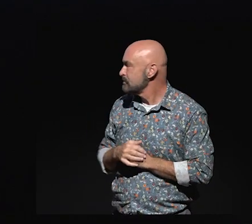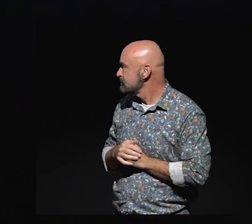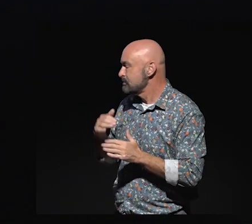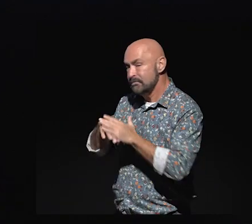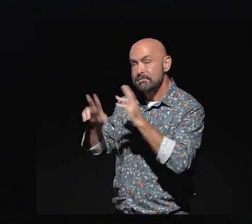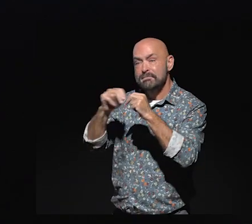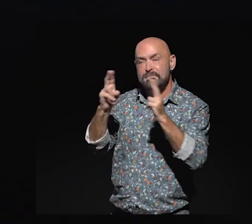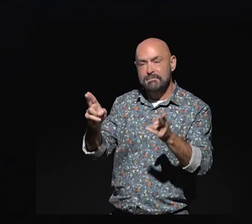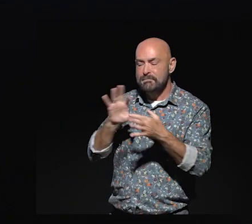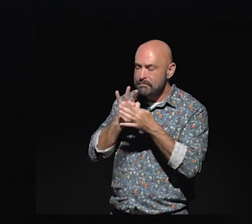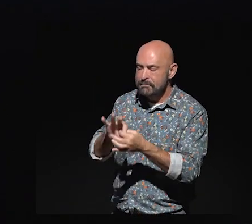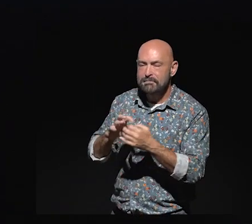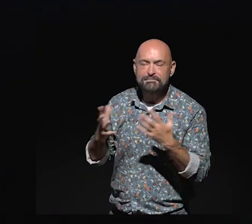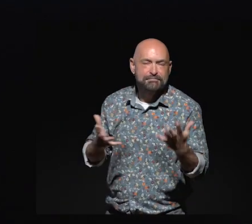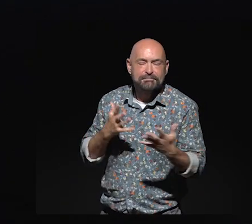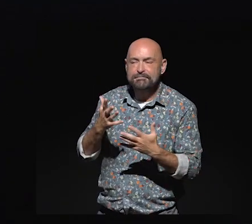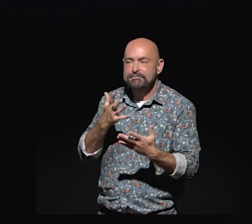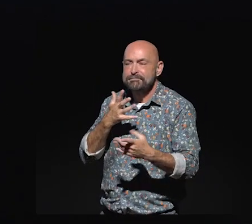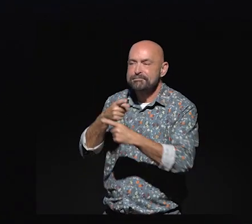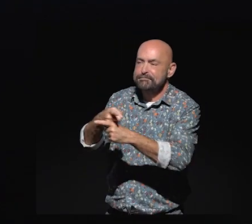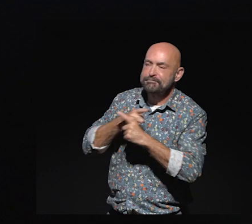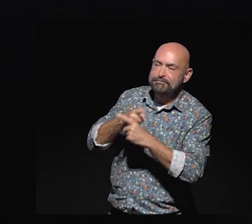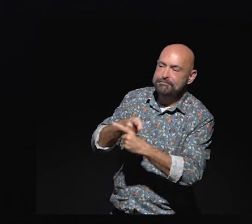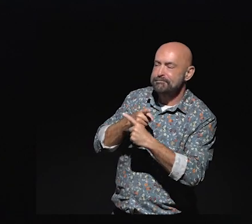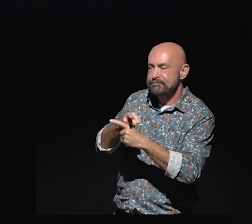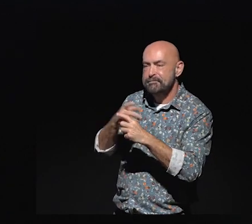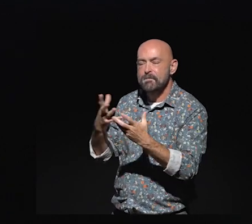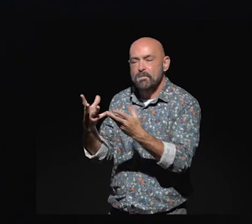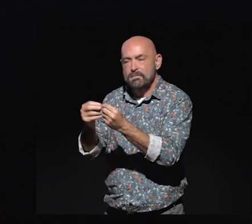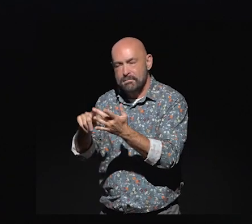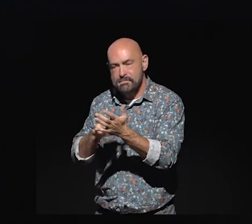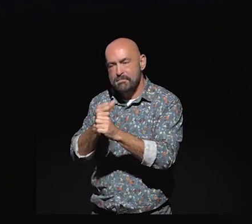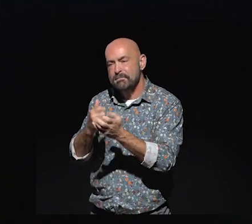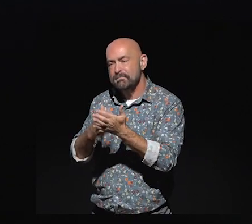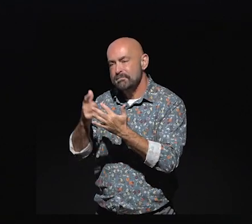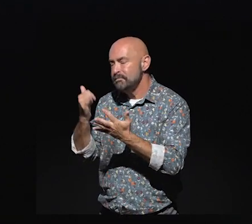engaged in a kind of conversation with Ingres himself. Now,